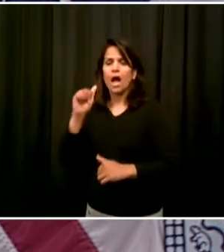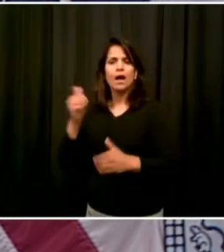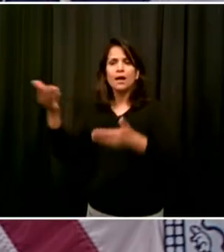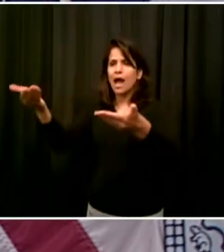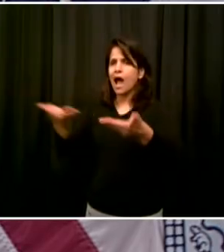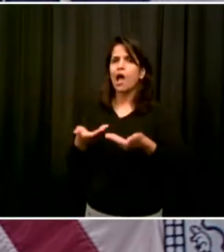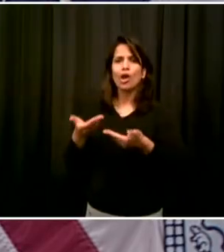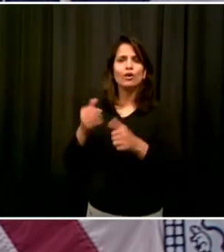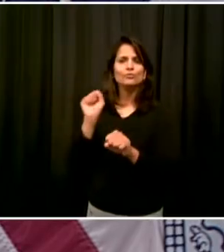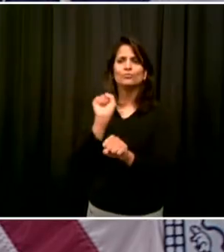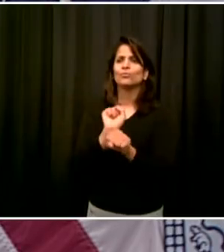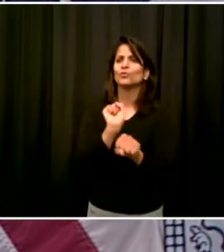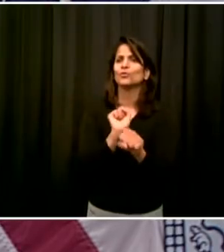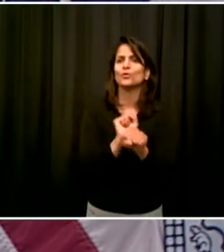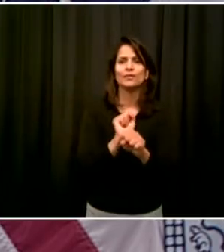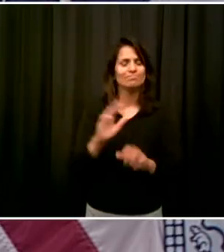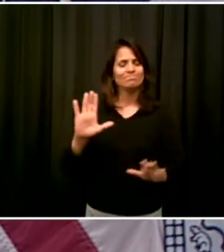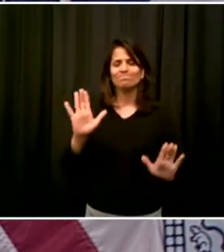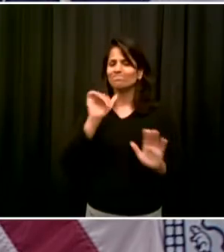THE HEADCOUNT. THE NEXT CLASS